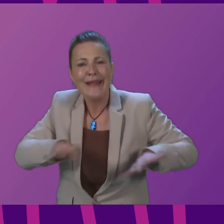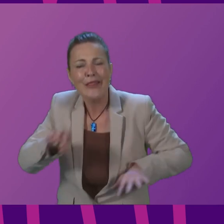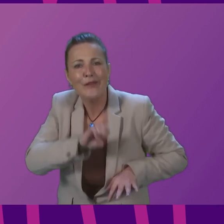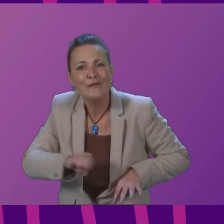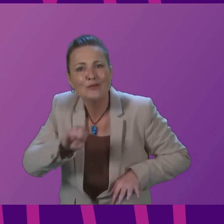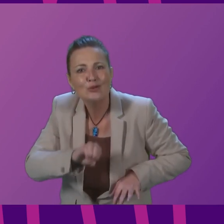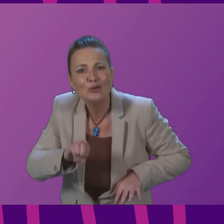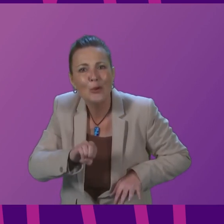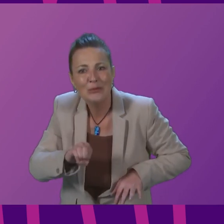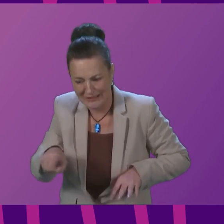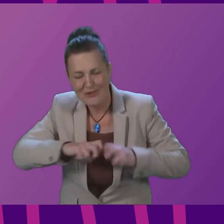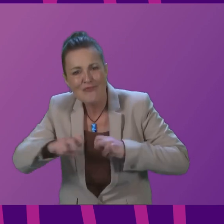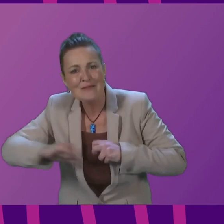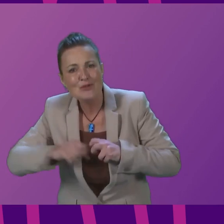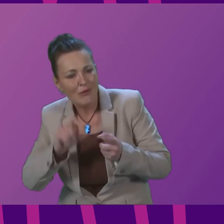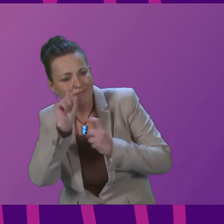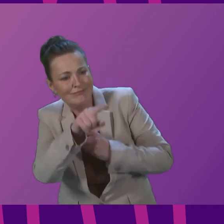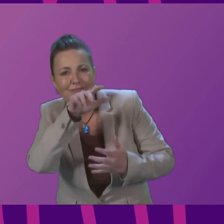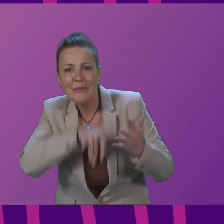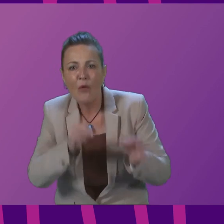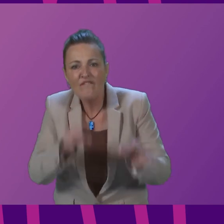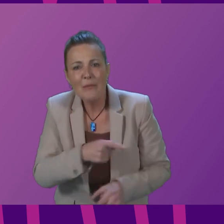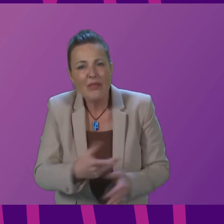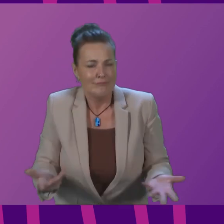on 9 October.